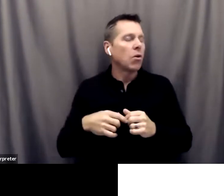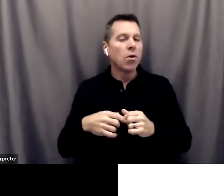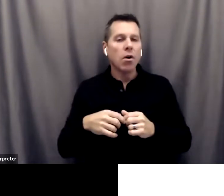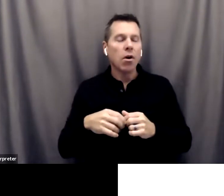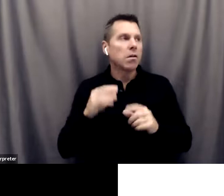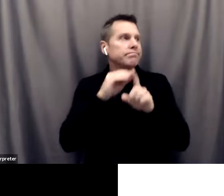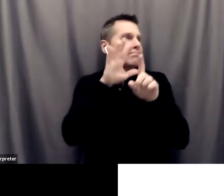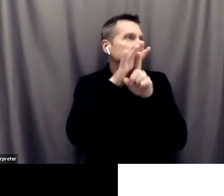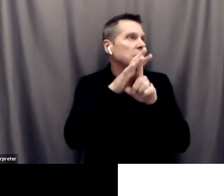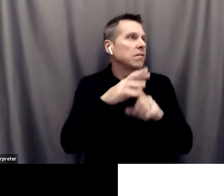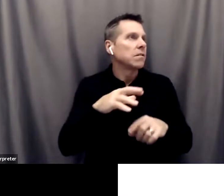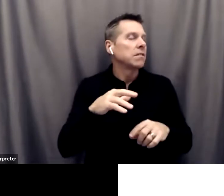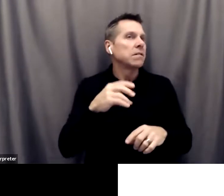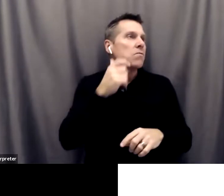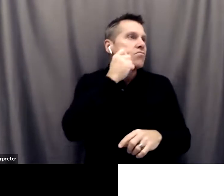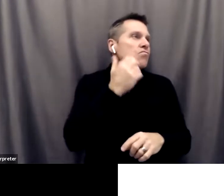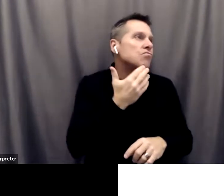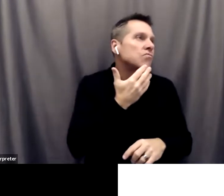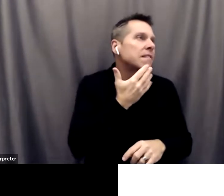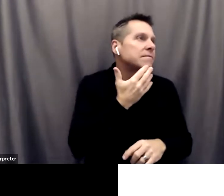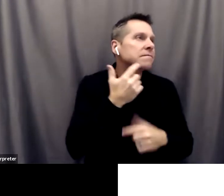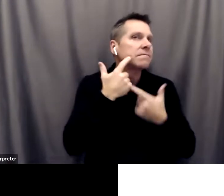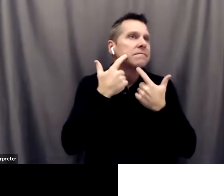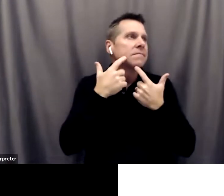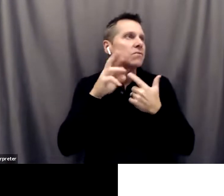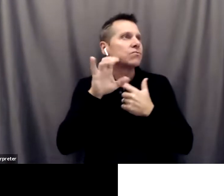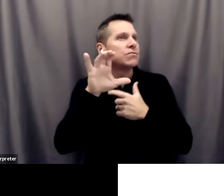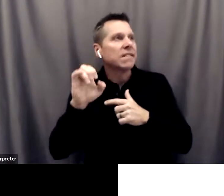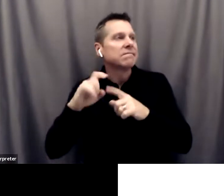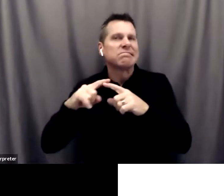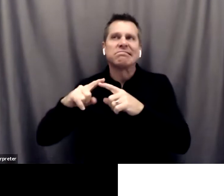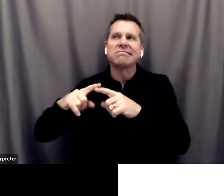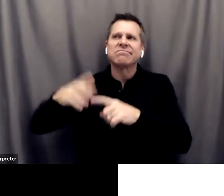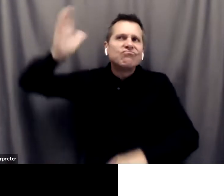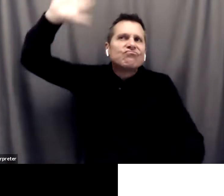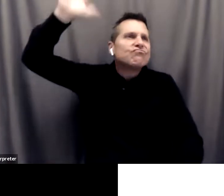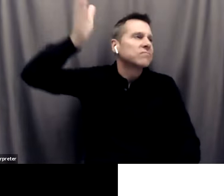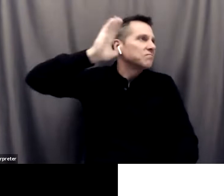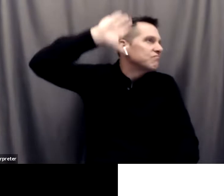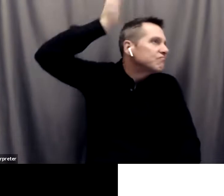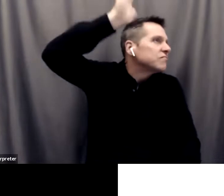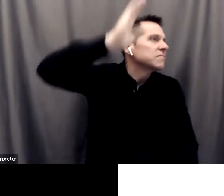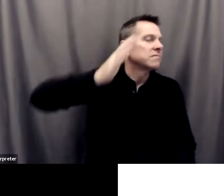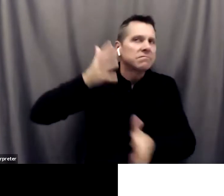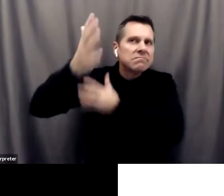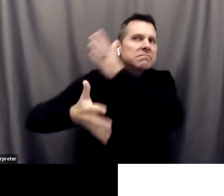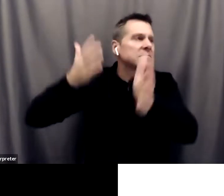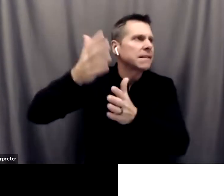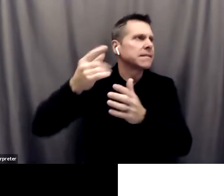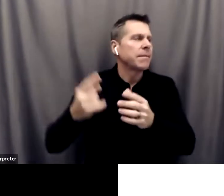that we're getting, but the community could benefit from, as well. So I'll just, you know, I know you talked about training spaces